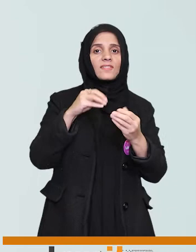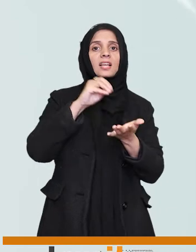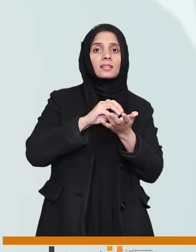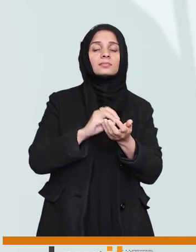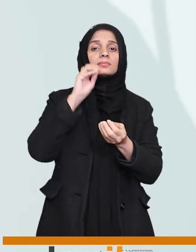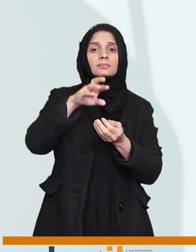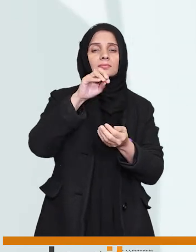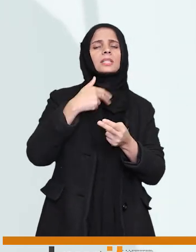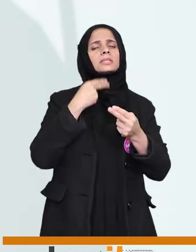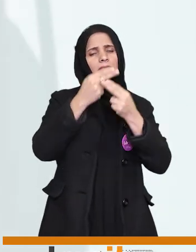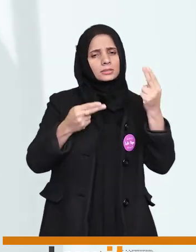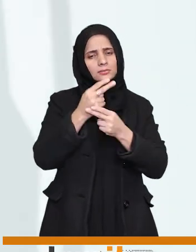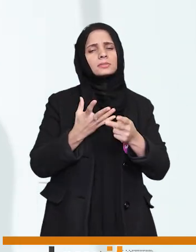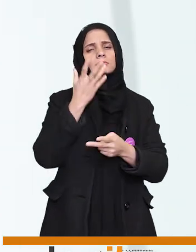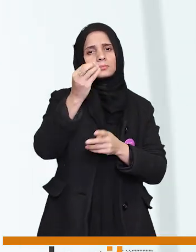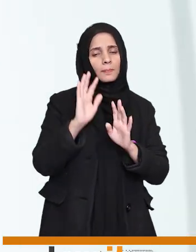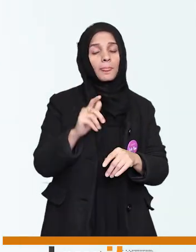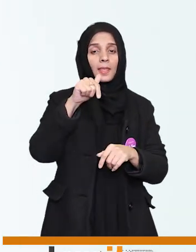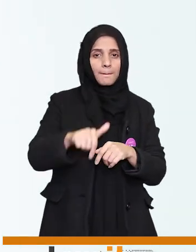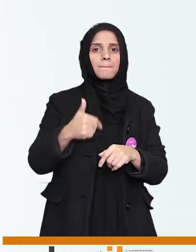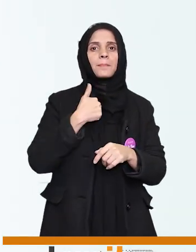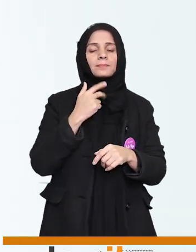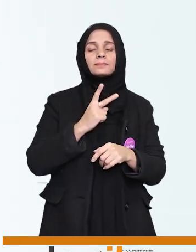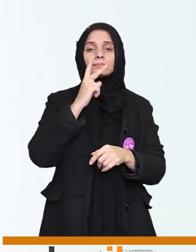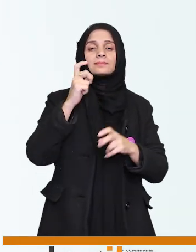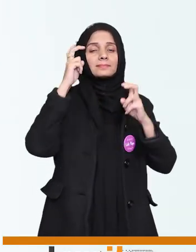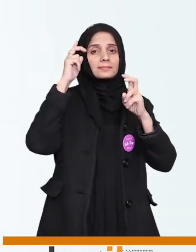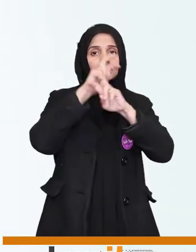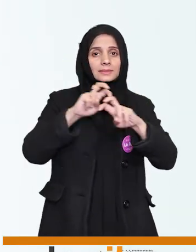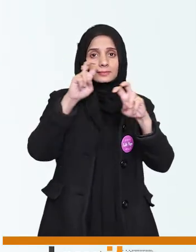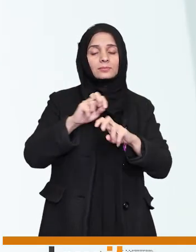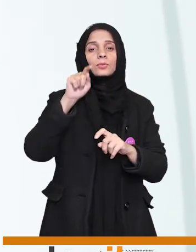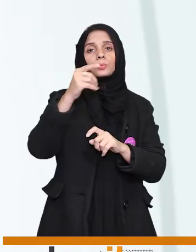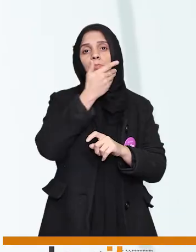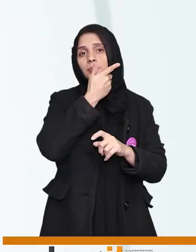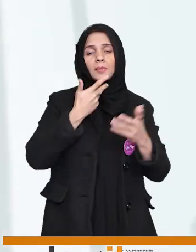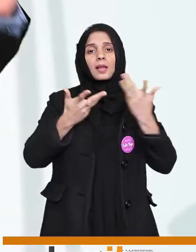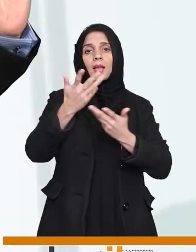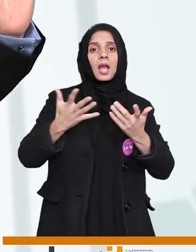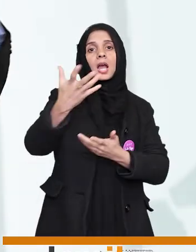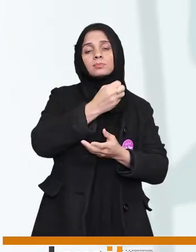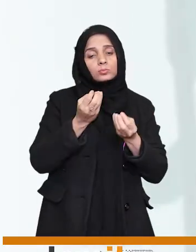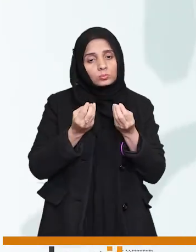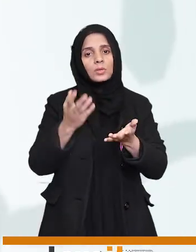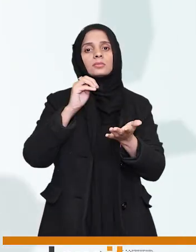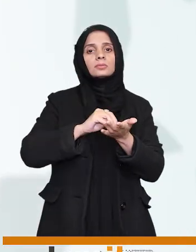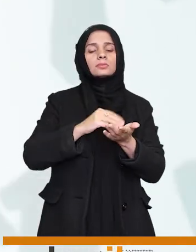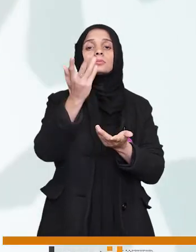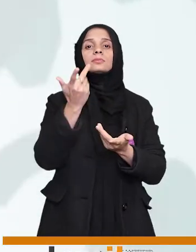but for now, just figure out which market place you want to start? Traditional or non-traditional?